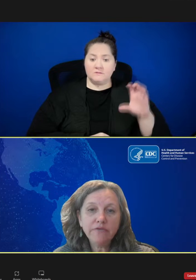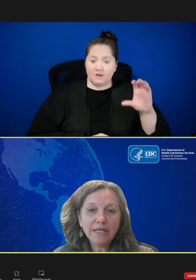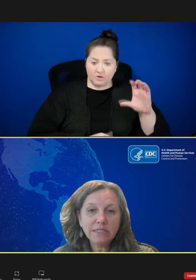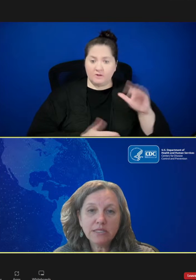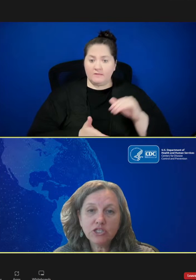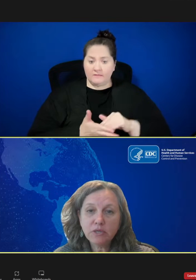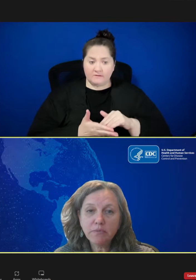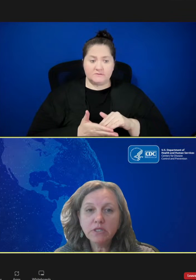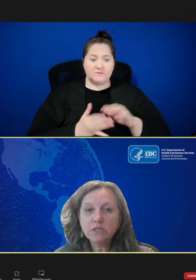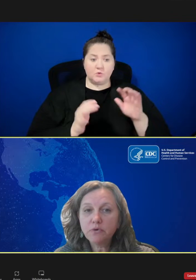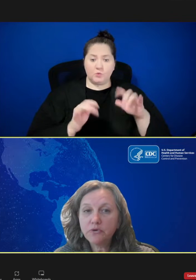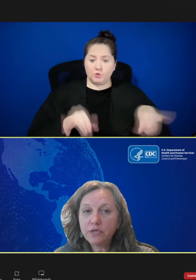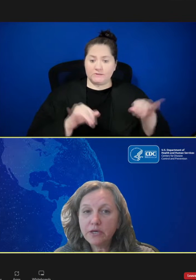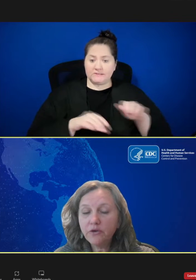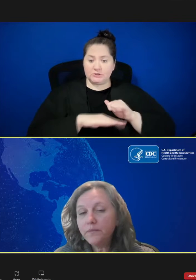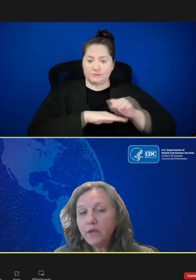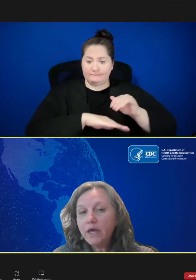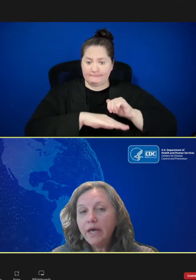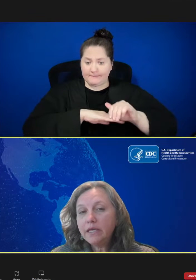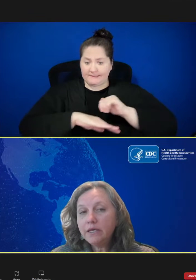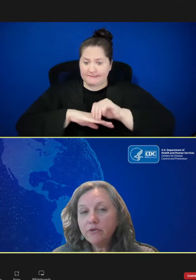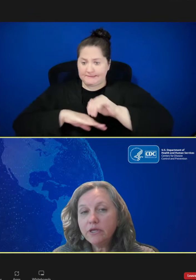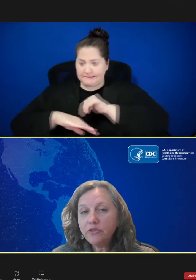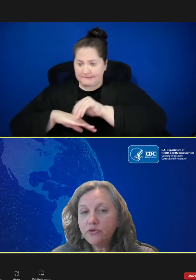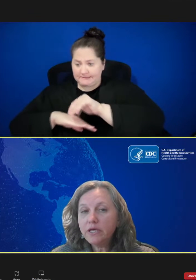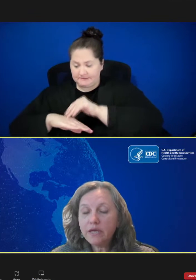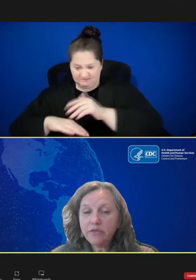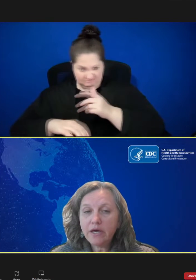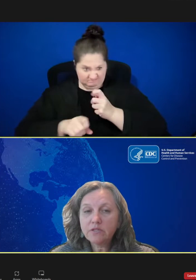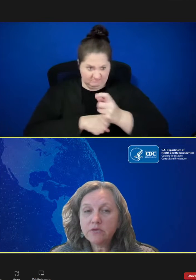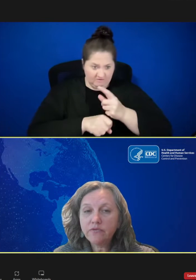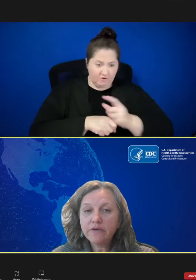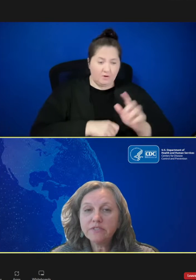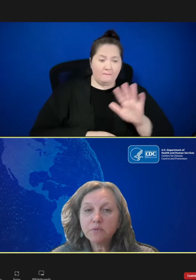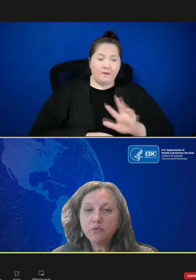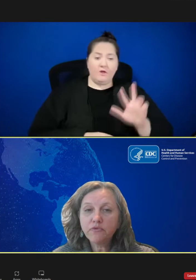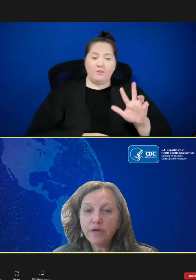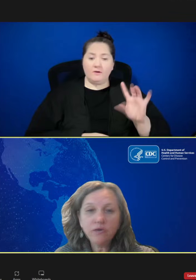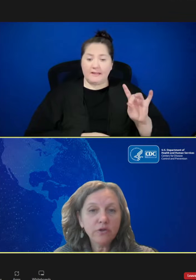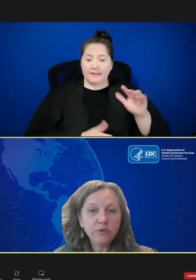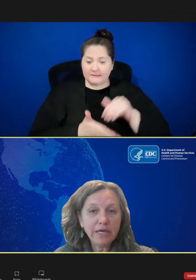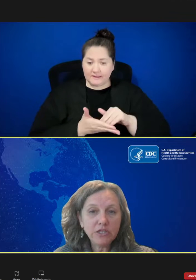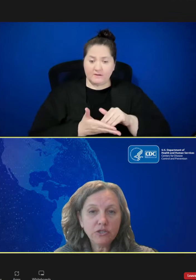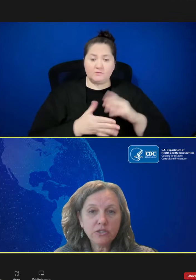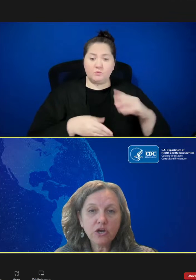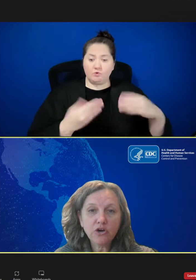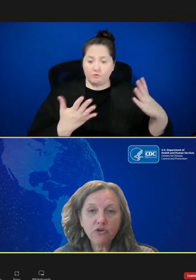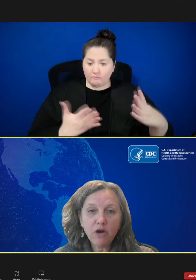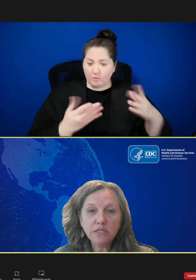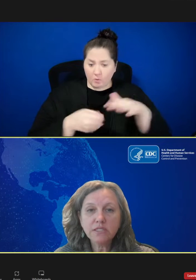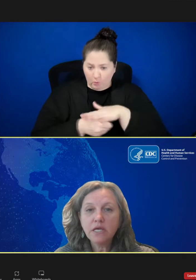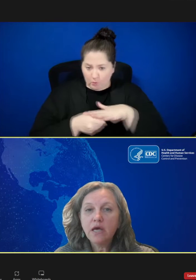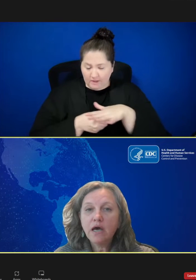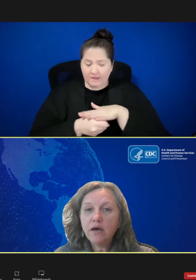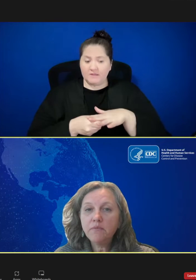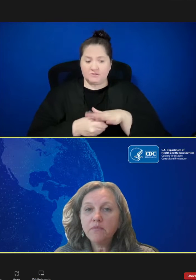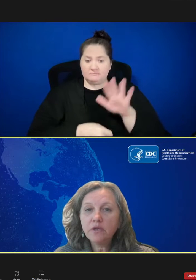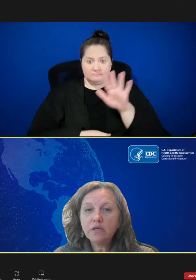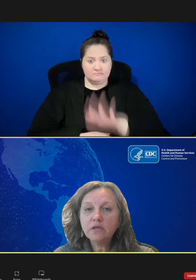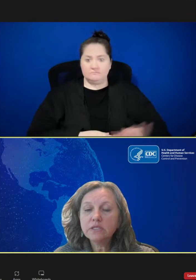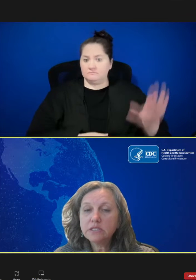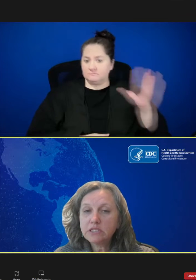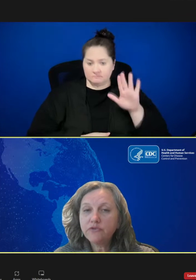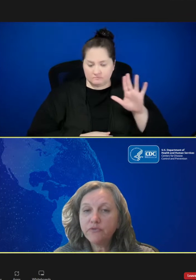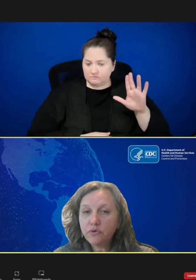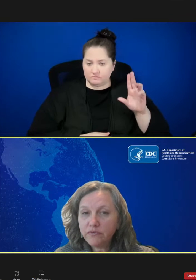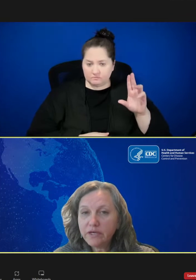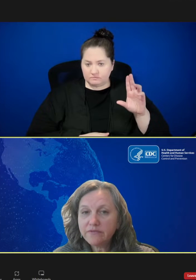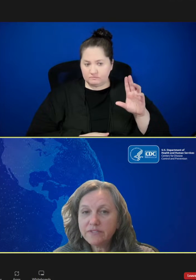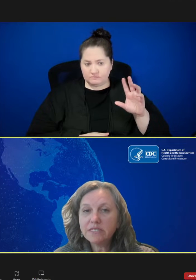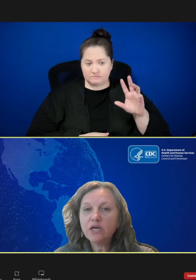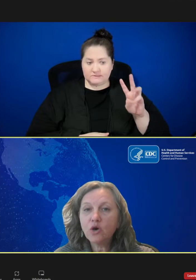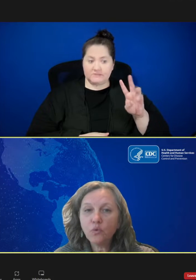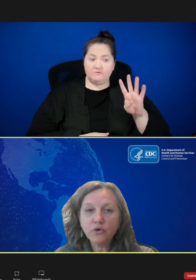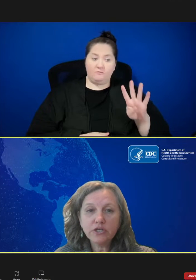vaccine shipments per year, and nearly 38,000 VFC provider locations across the 64 VFC awardee